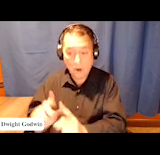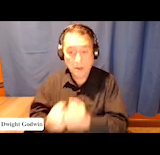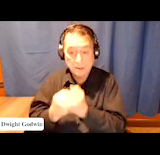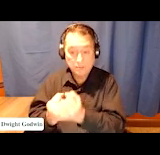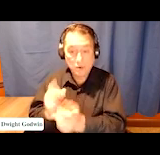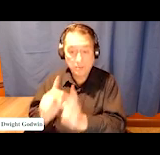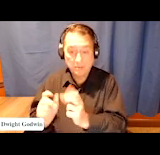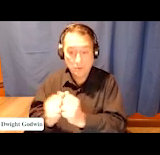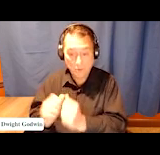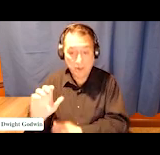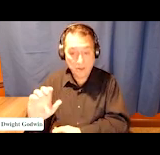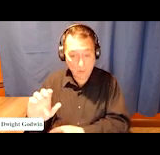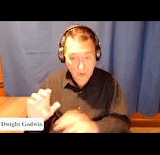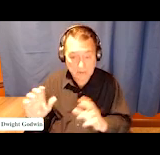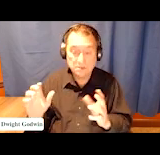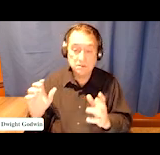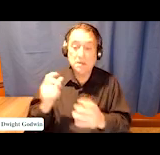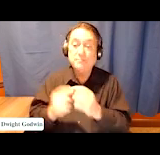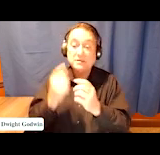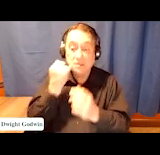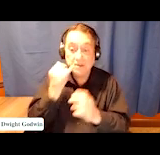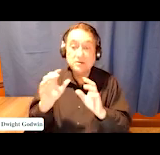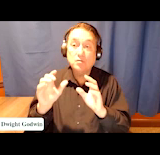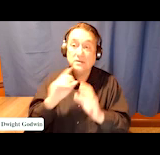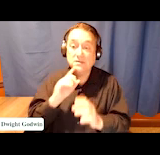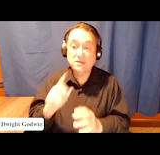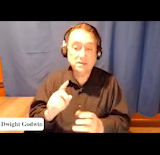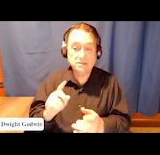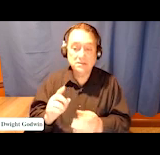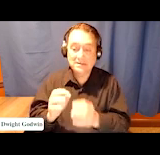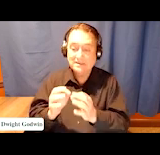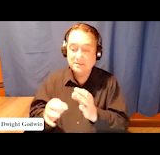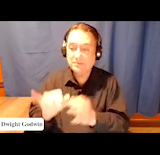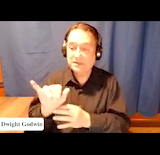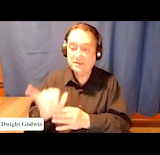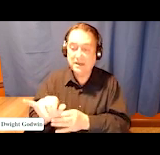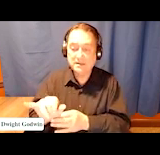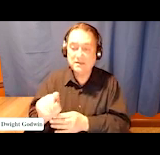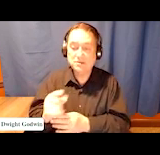especially if the crisis is simply that they're just having a hard time